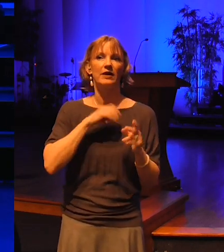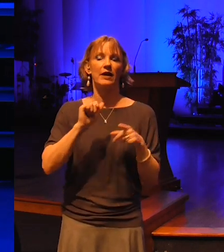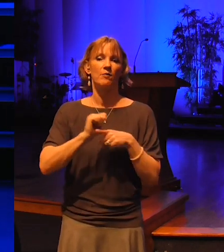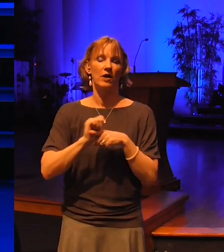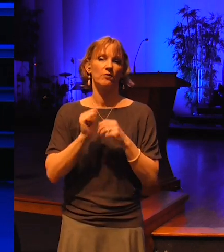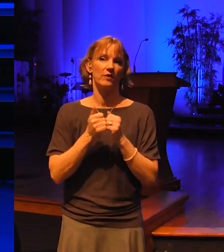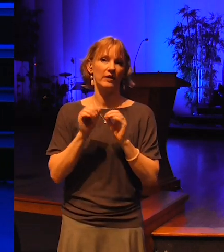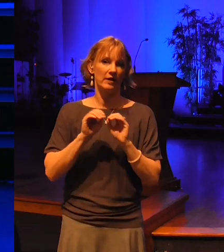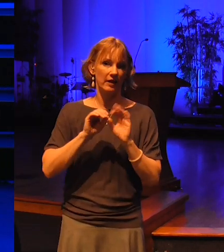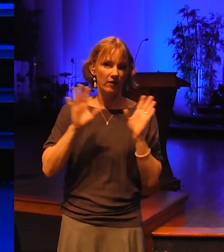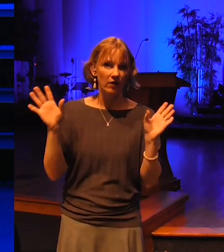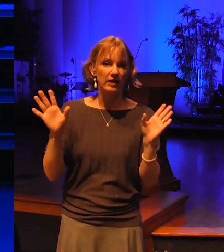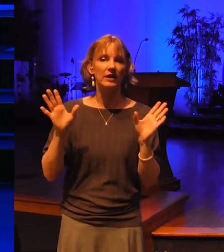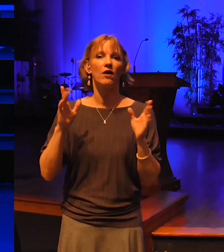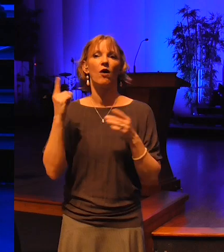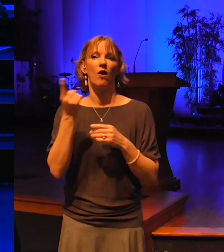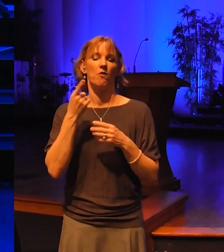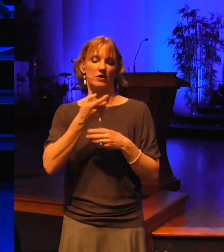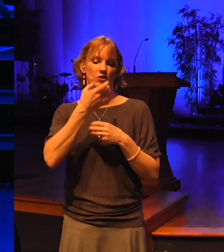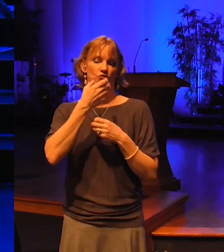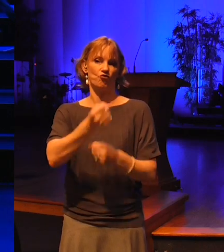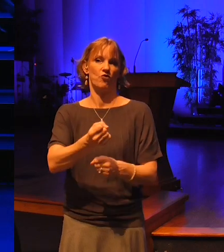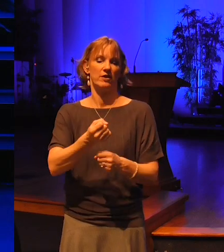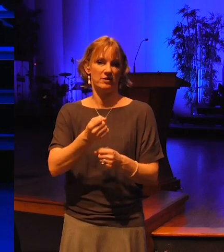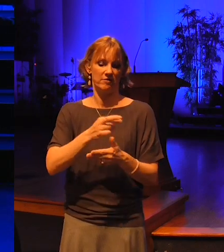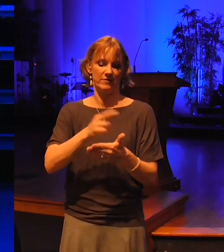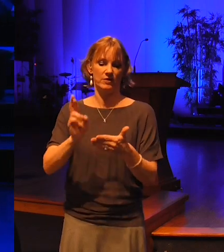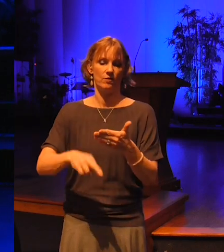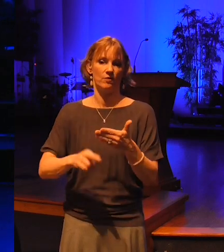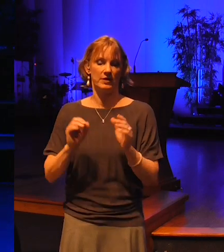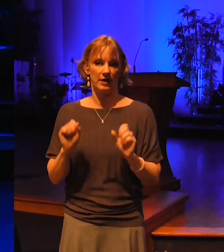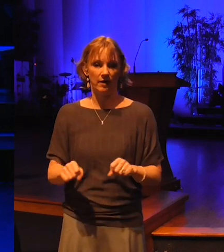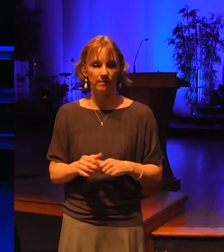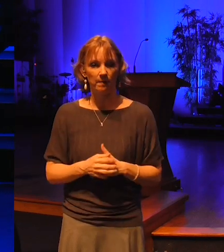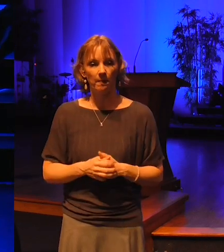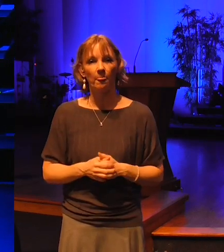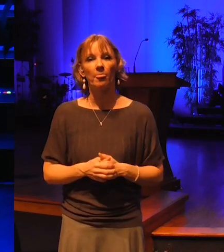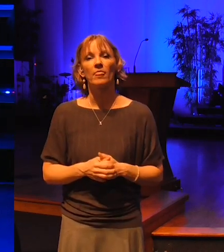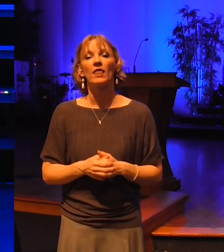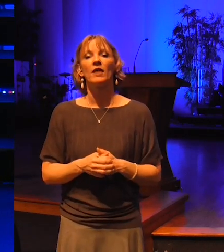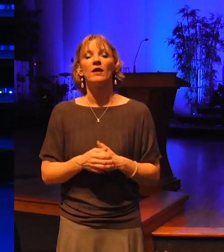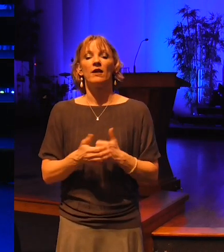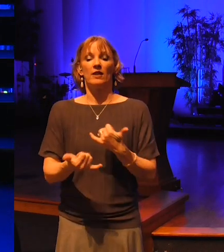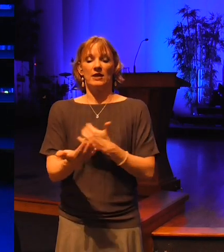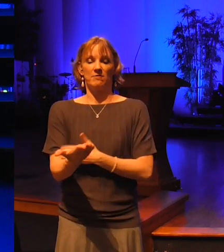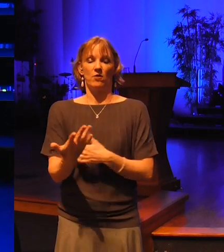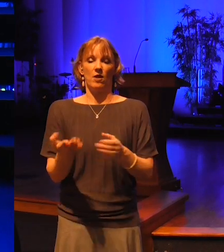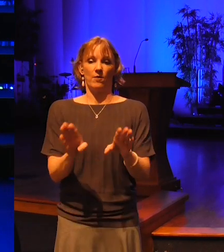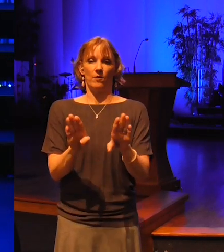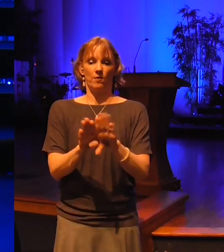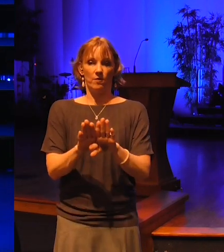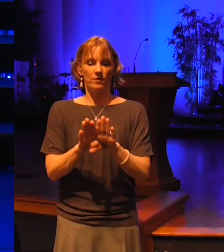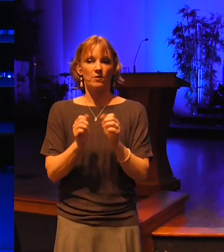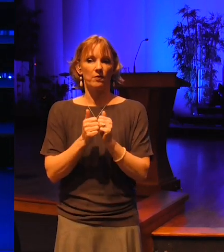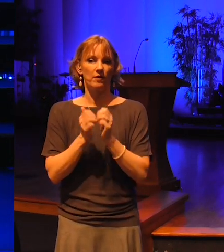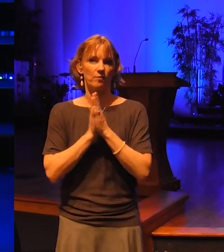always trust its results to close this morning with a prayerful word from our founder Ernest